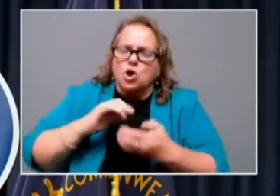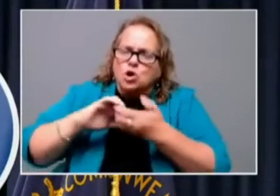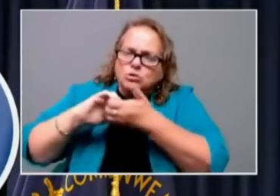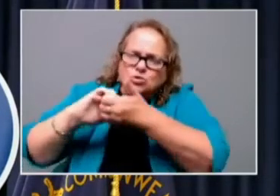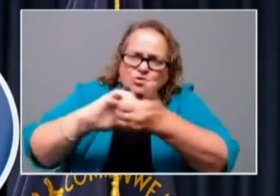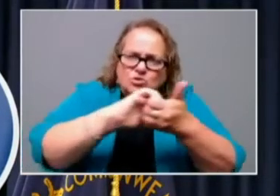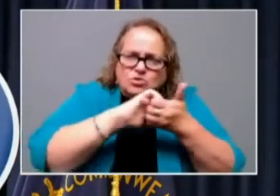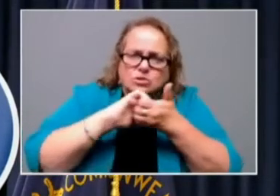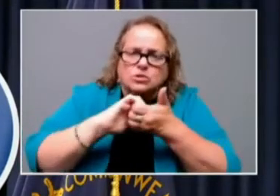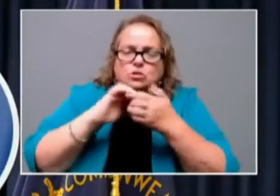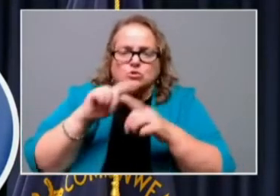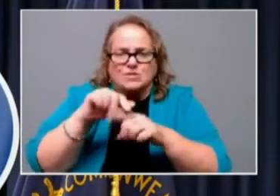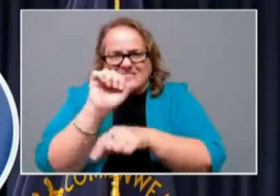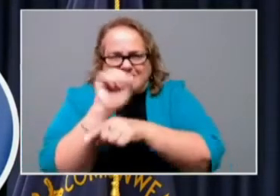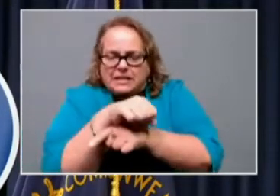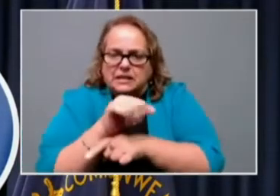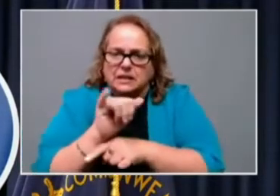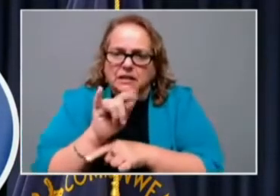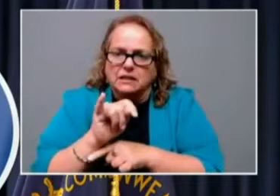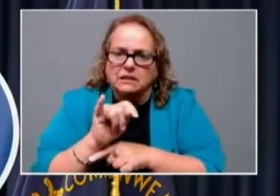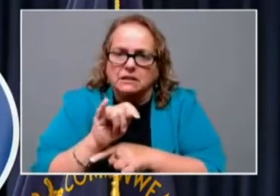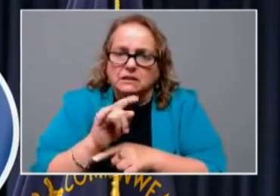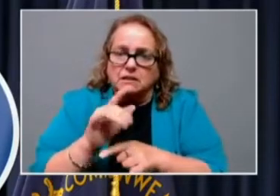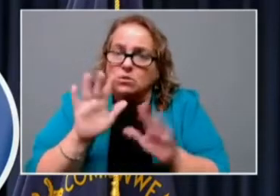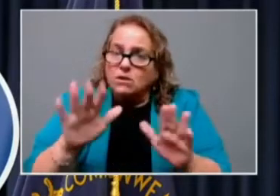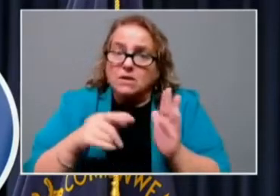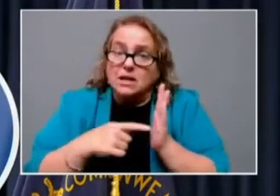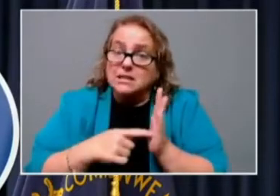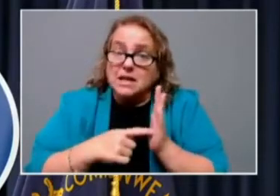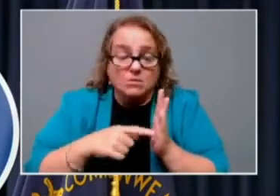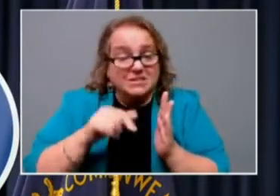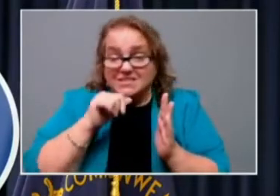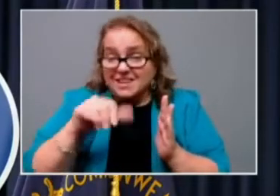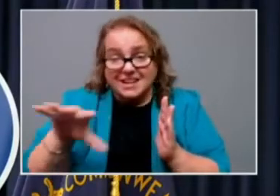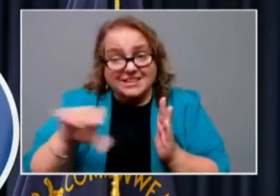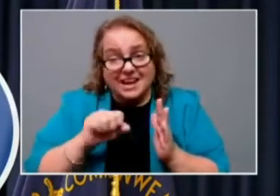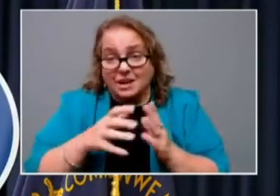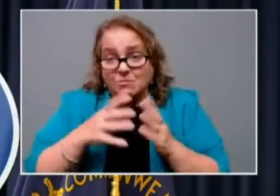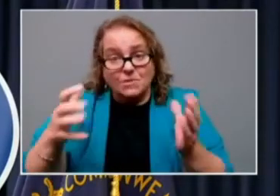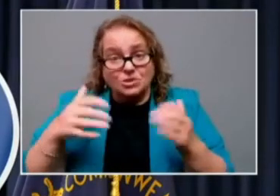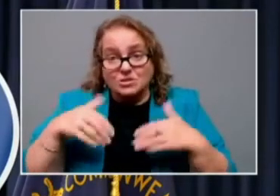Examples out there. It doesn't take that much sacrifice from each of us. We